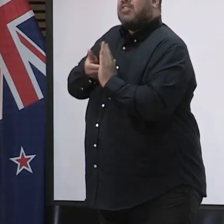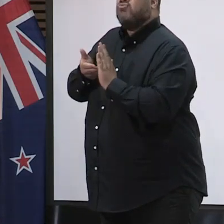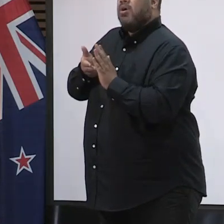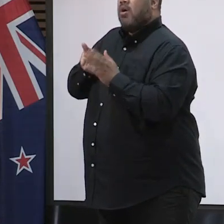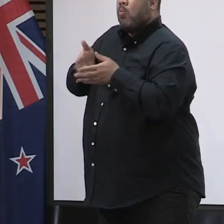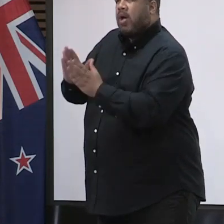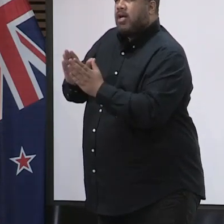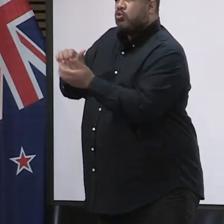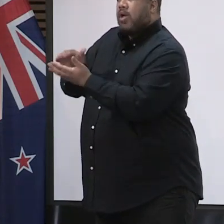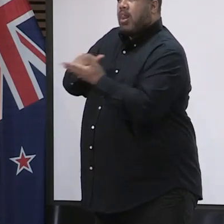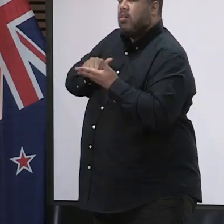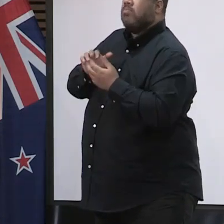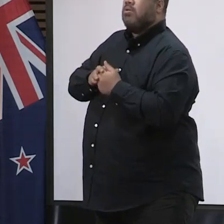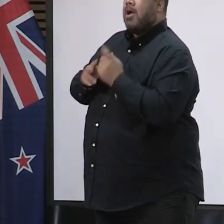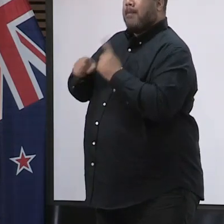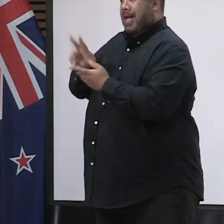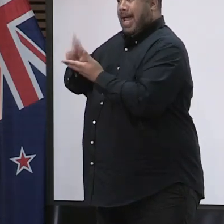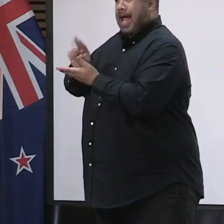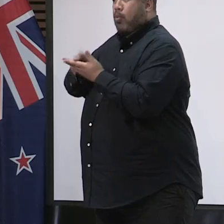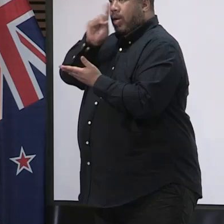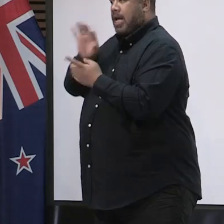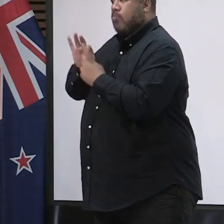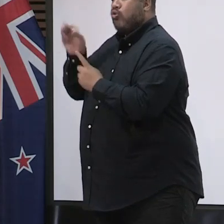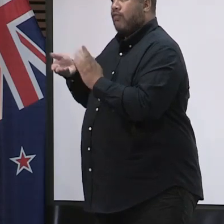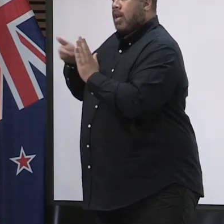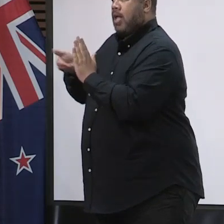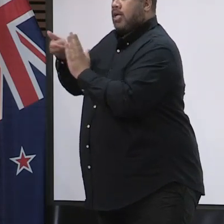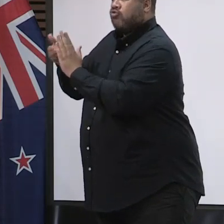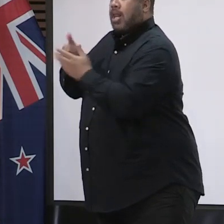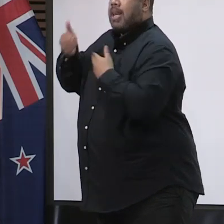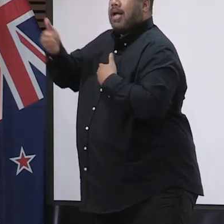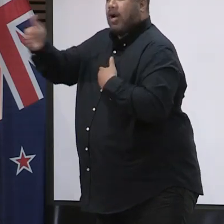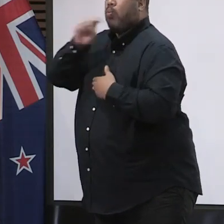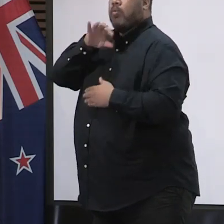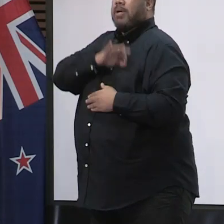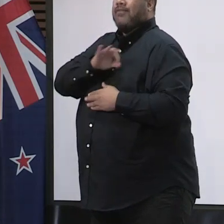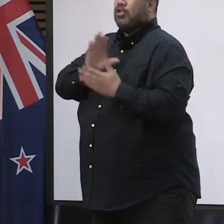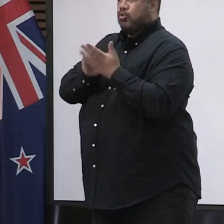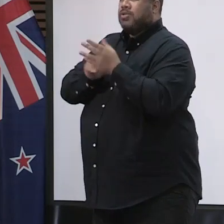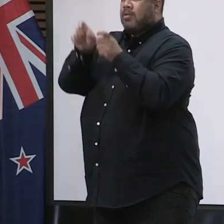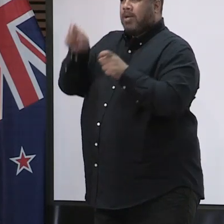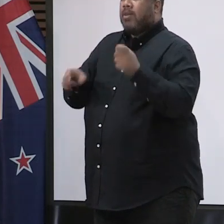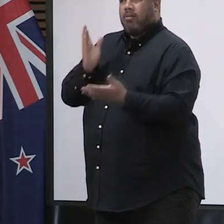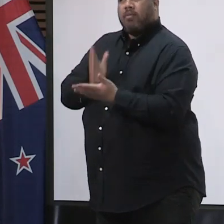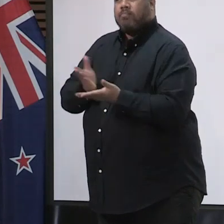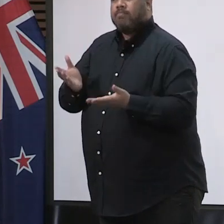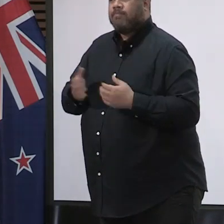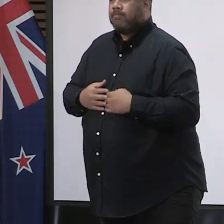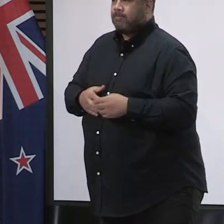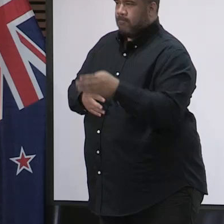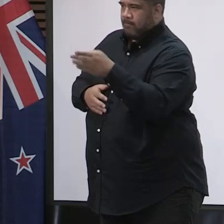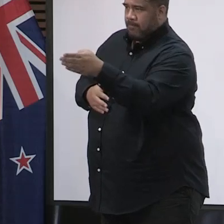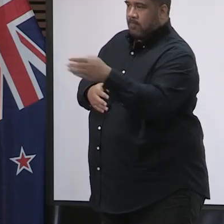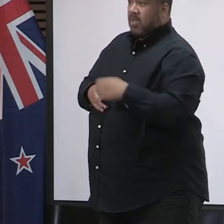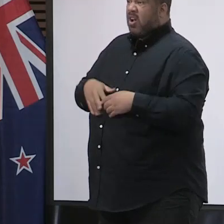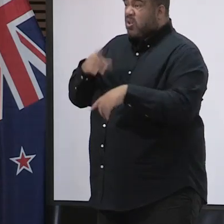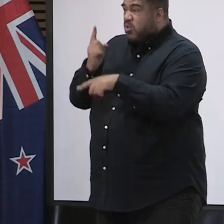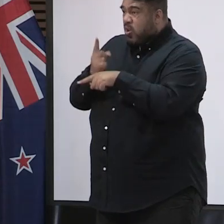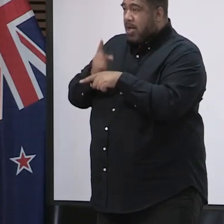this will just give us another